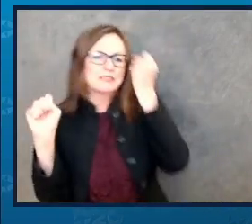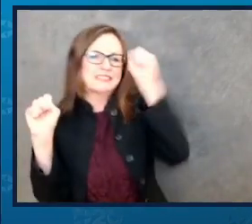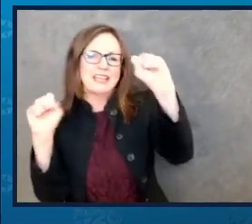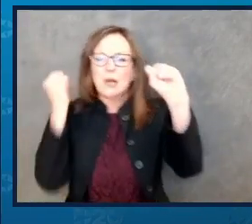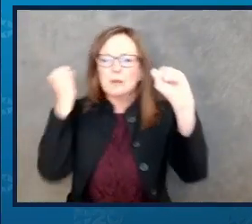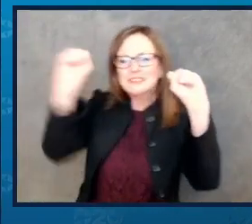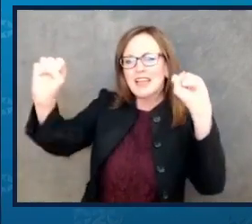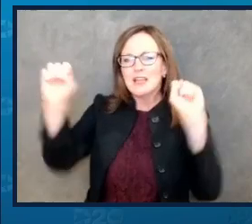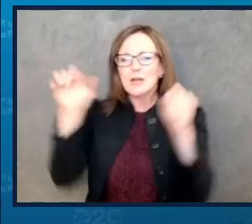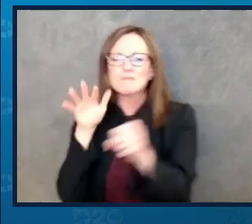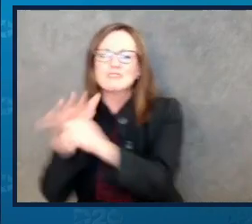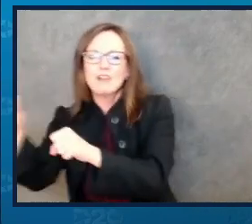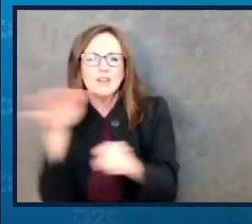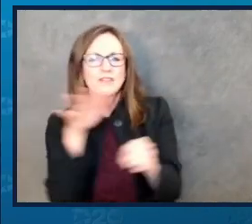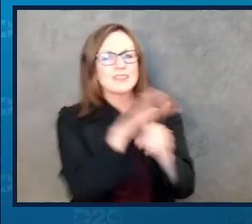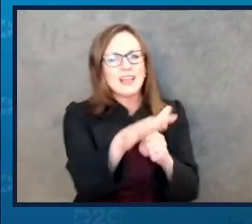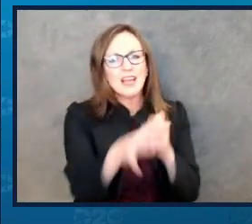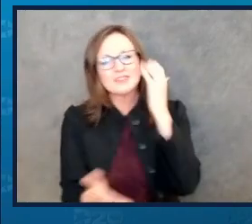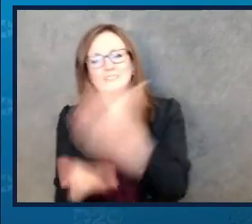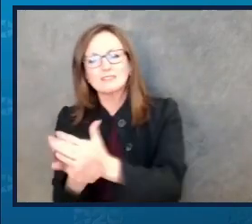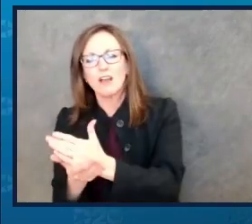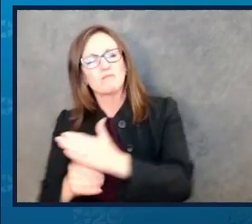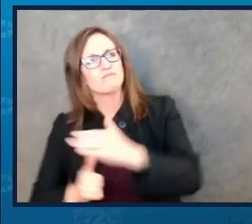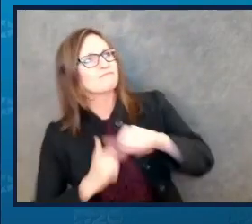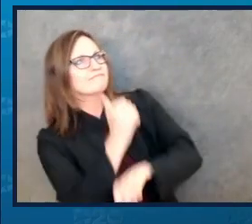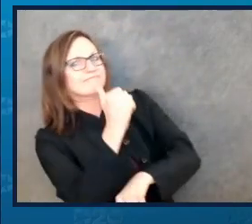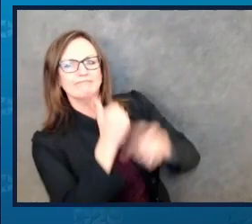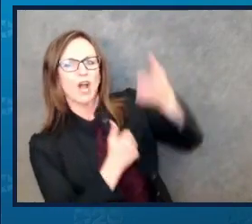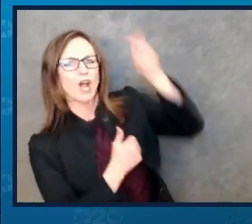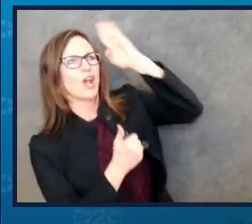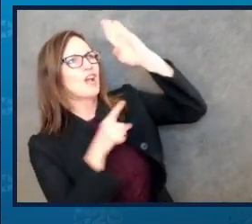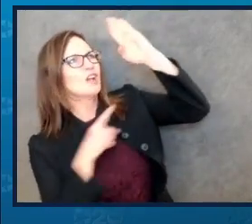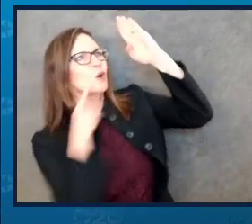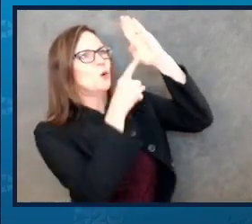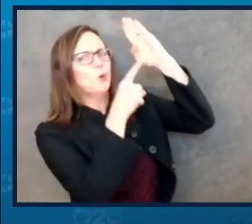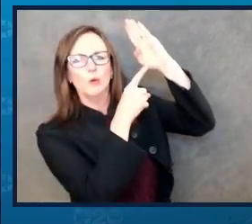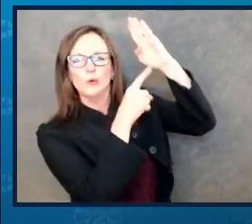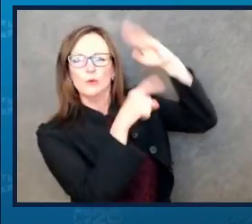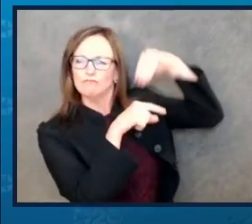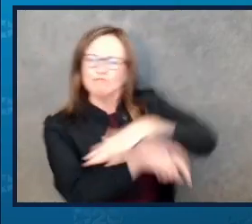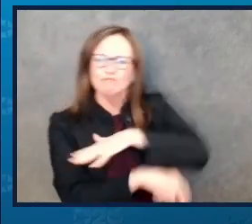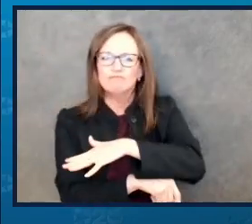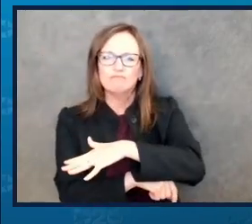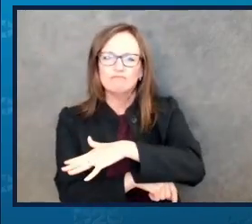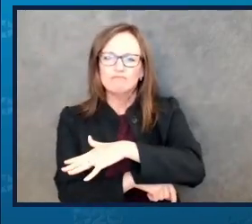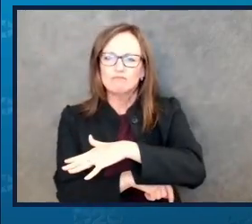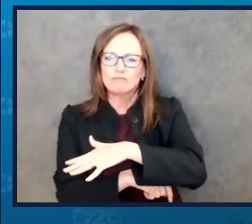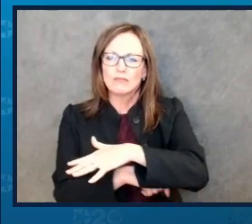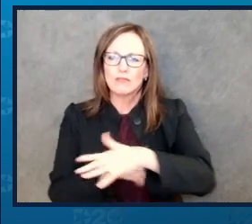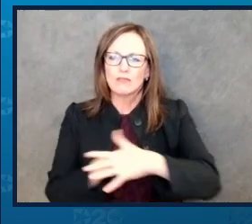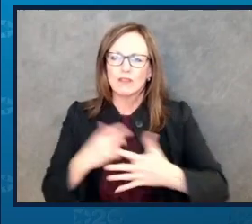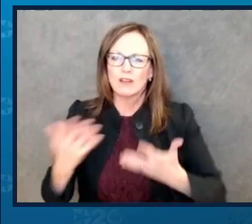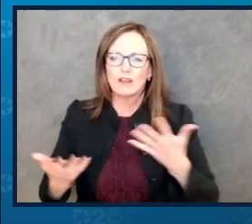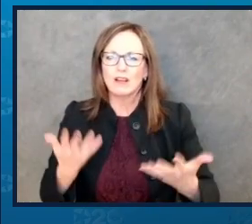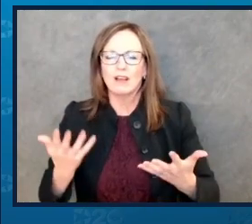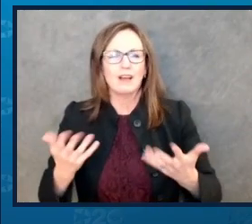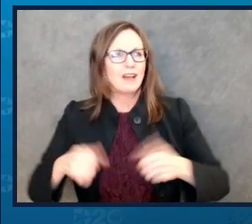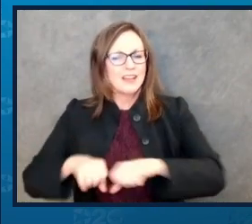SHOOTINGS LIKE ACTS OF GOD, GUN VIOLENCE IS NOT JUST GOING TO STOP, UNTIL THREE THERE IS A FORCE FIGHTING HARDER AGAINST IT.